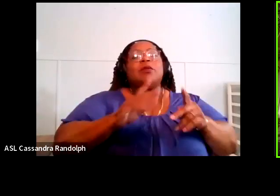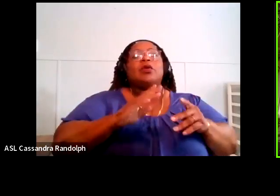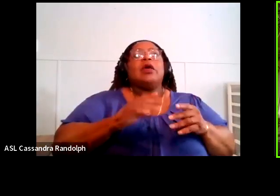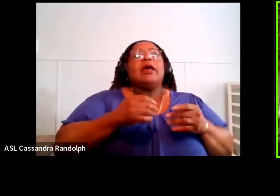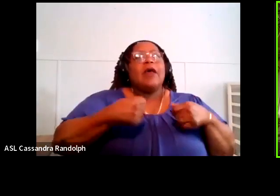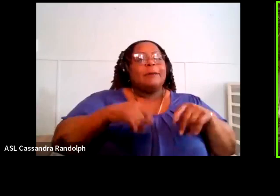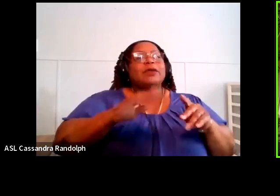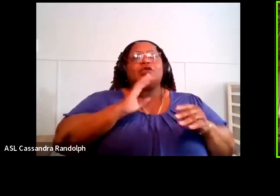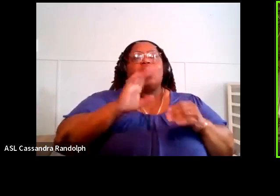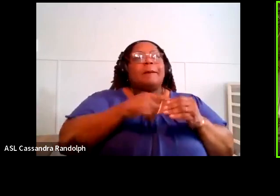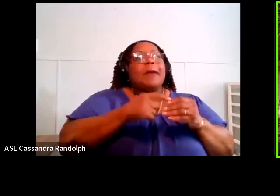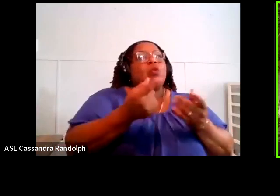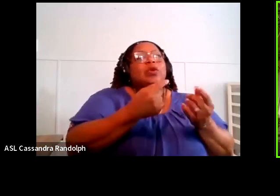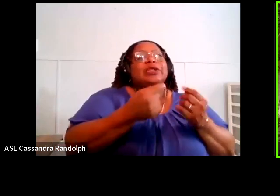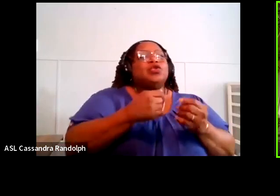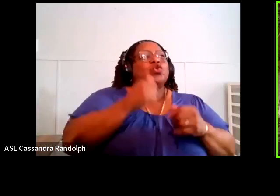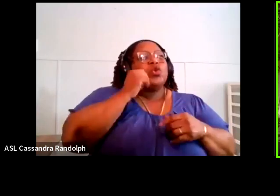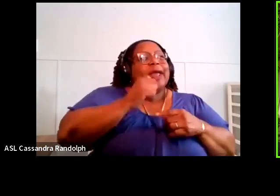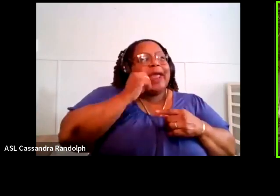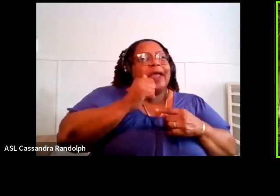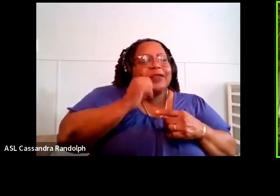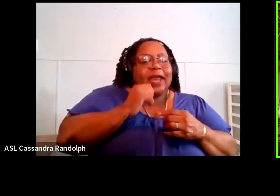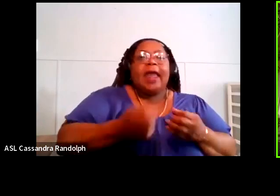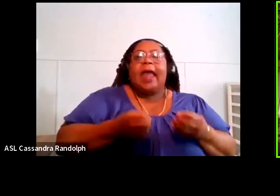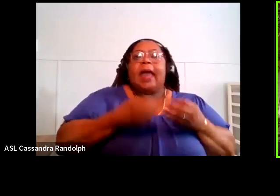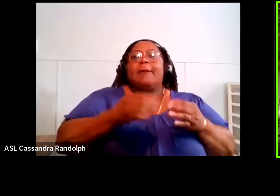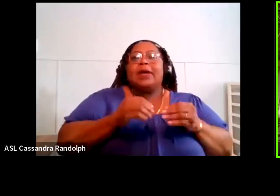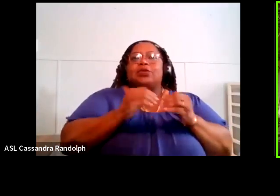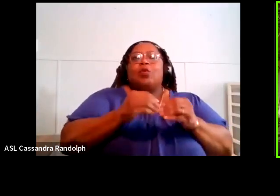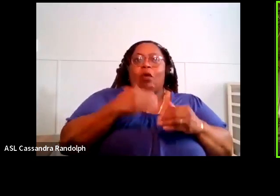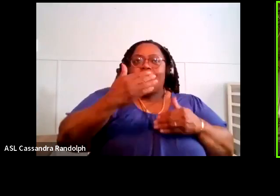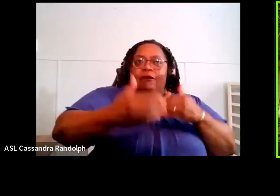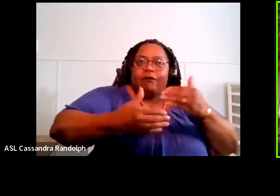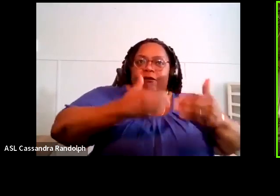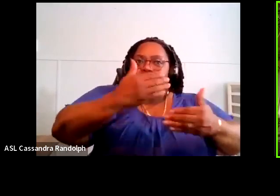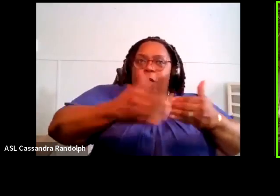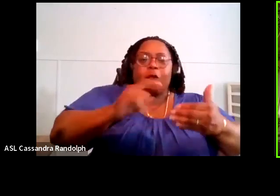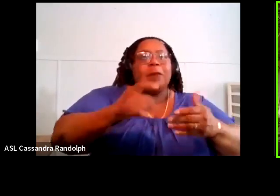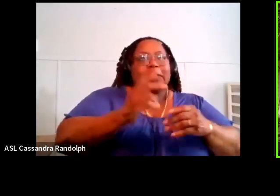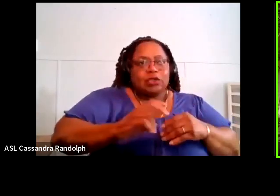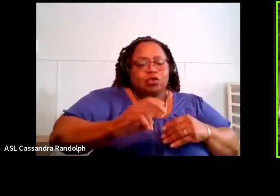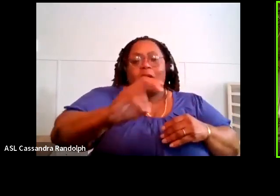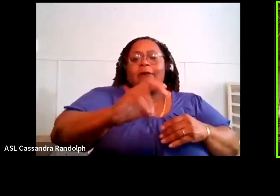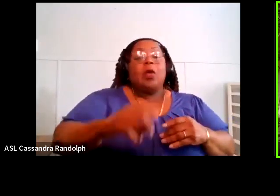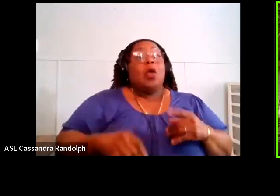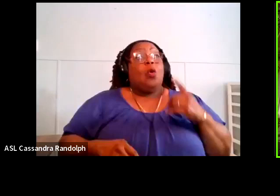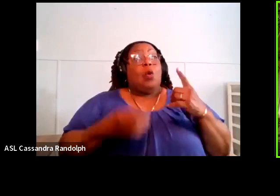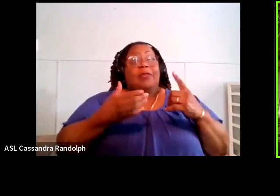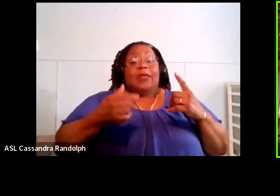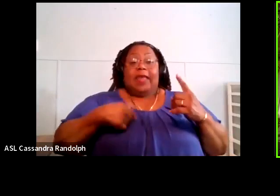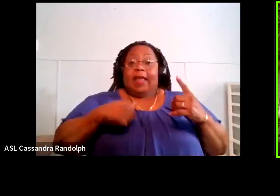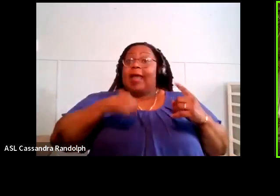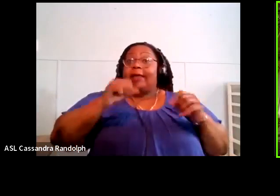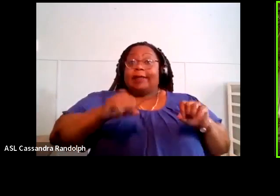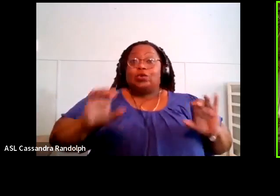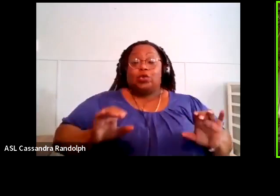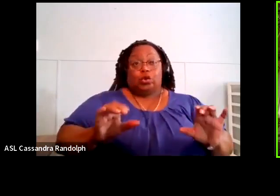. You have so many women you have already and the fact that you added another time you're doing it.